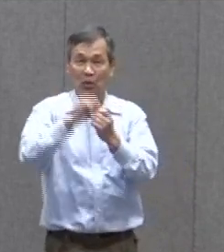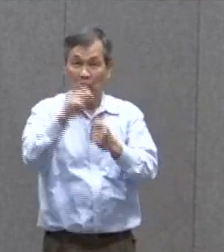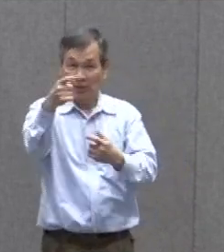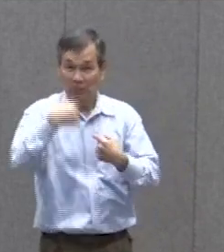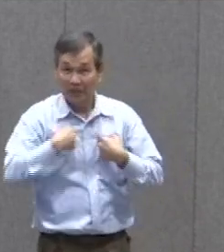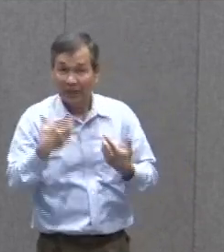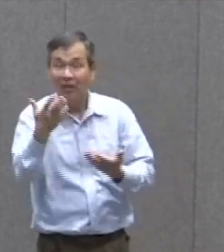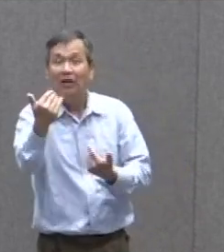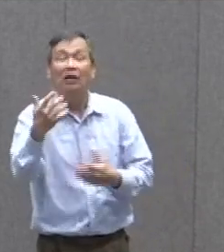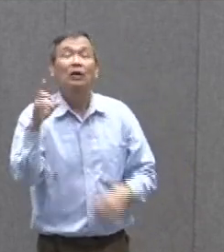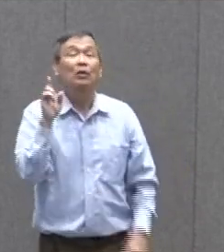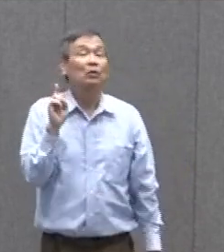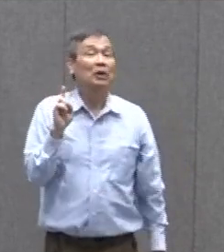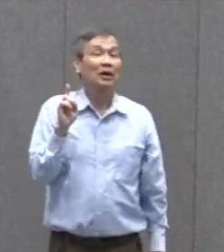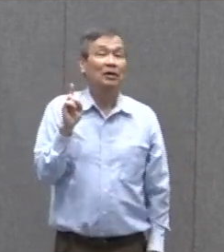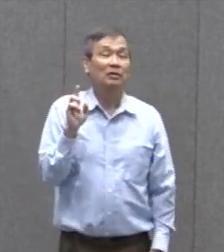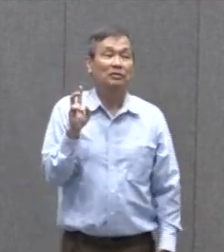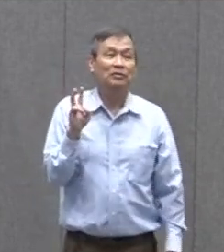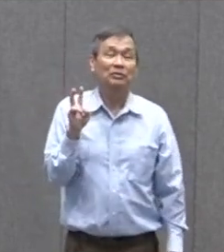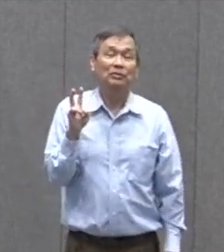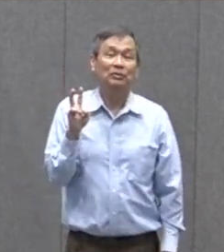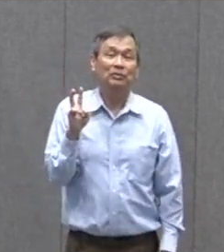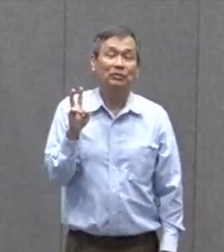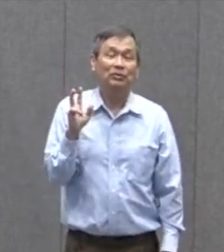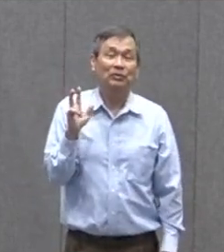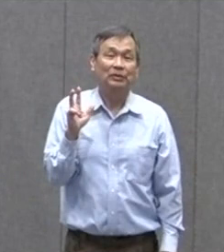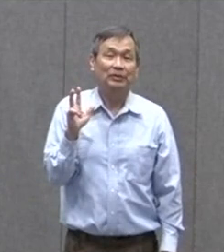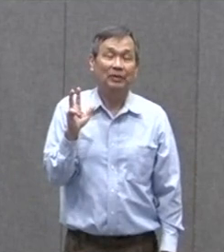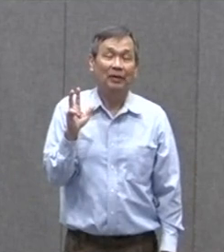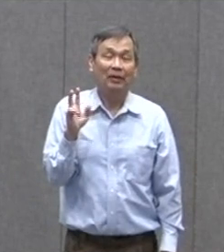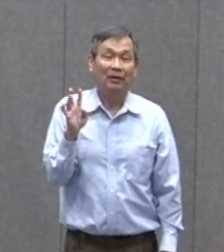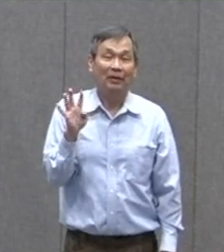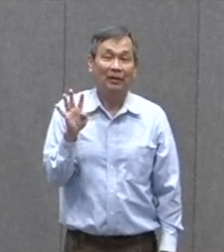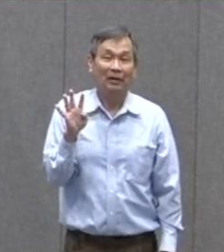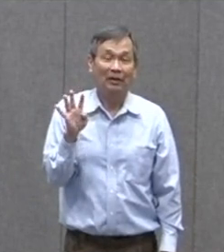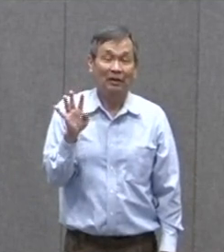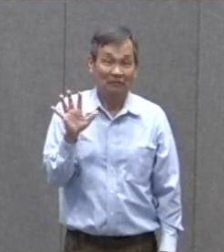One, two, three, four, five.